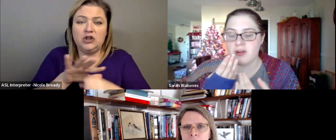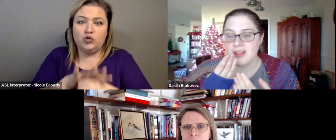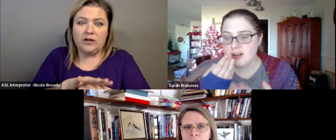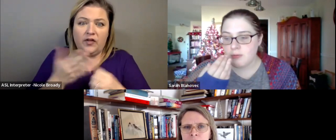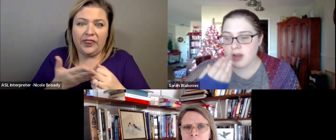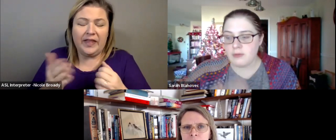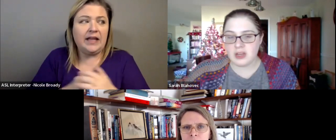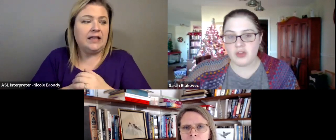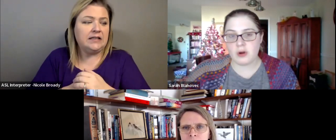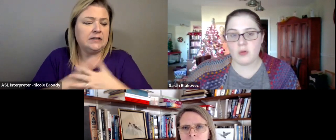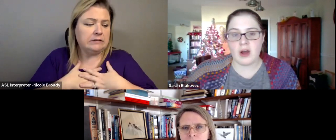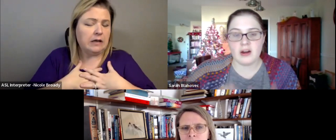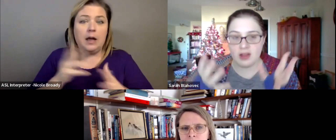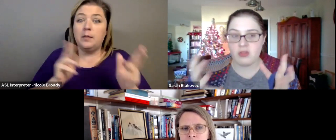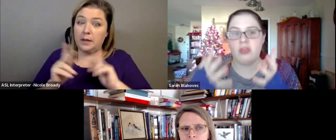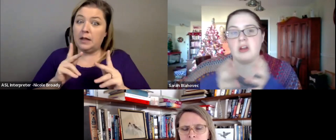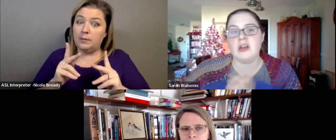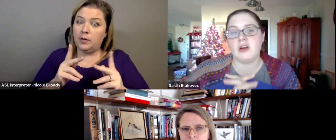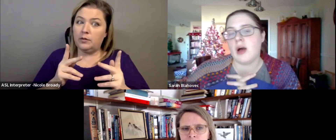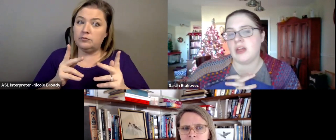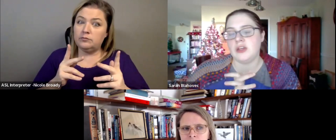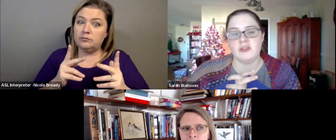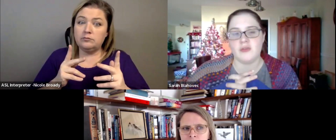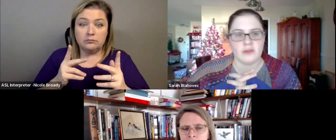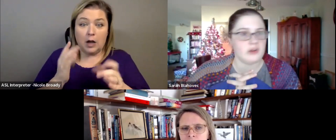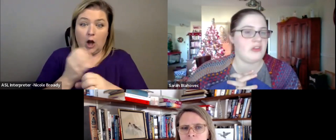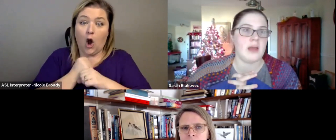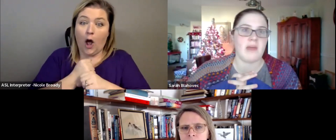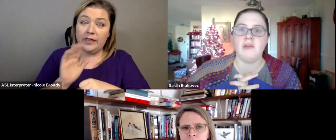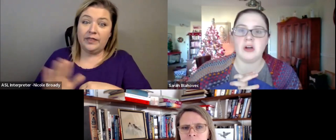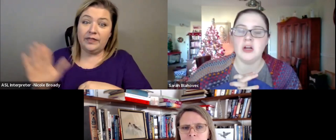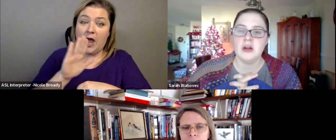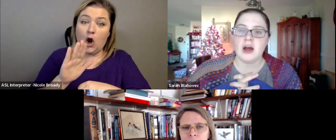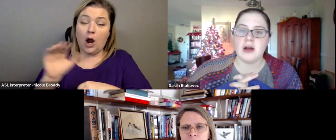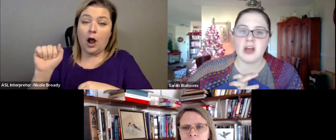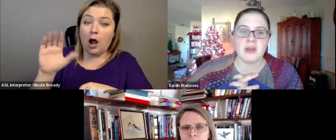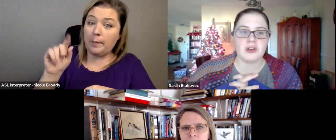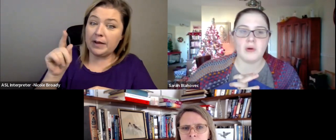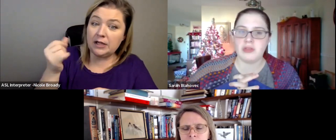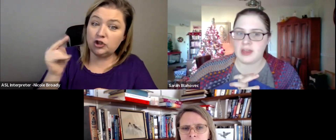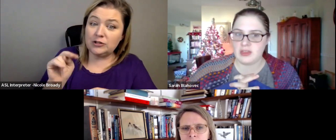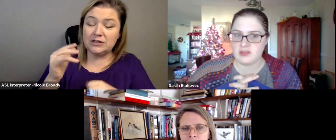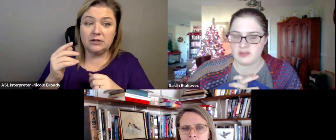who were able to get they're required and they're needed accommodations. The first time ever now being told that these